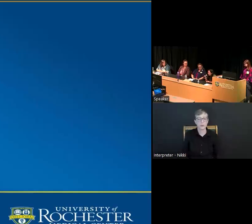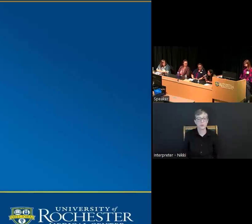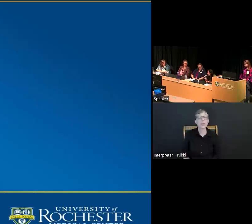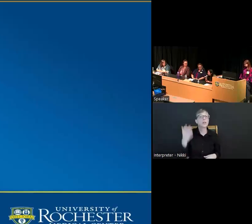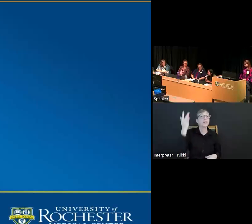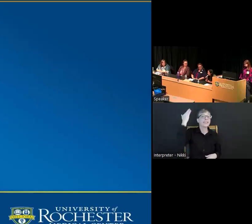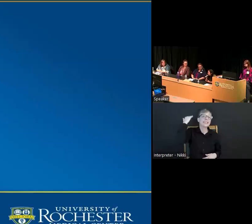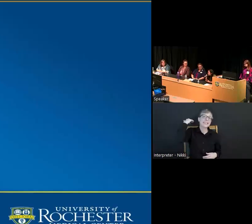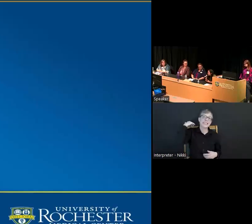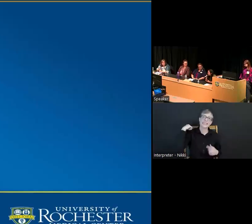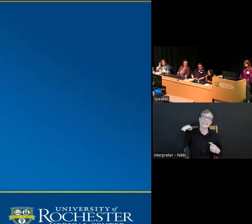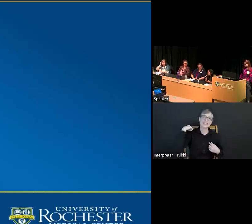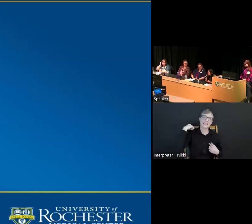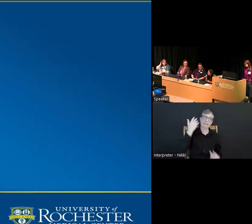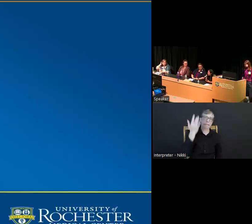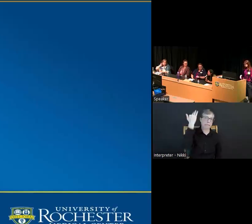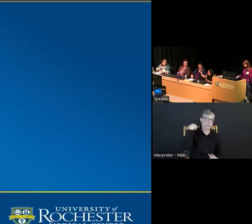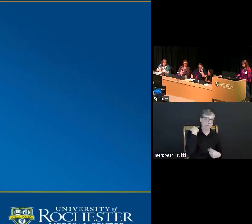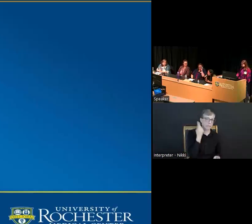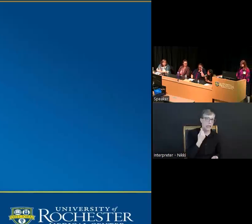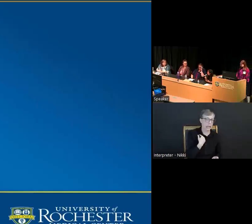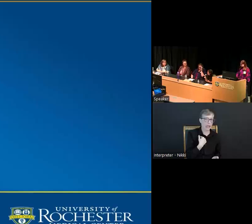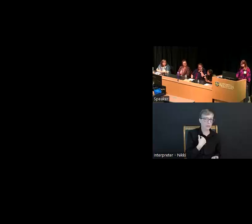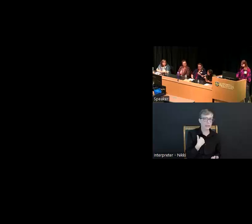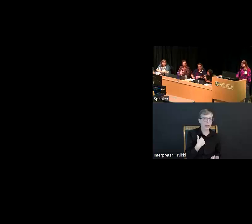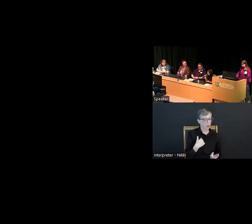whatever is asked to me I can take it on but that really leads to burnout